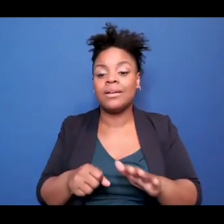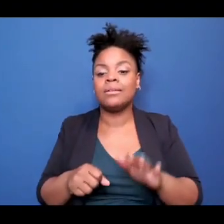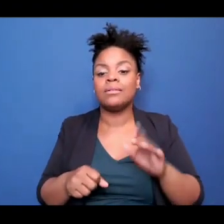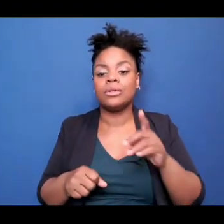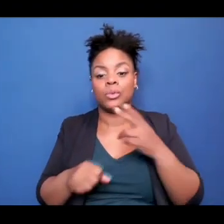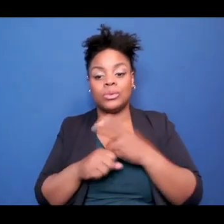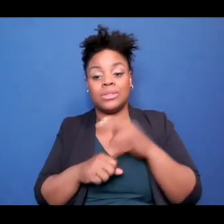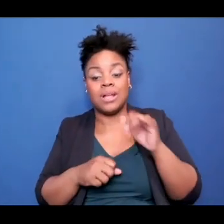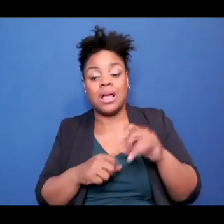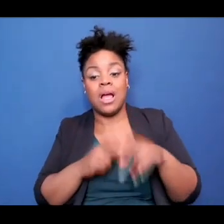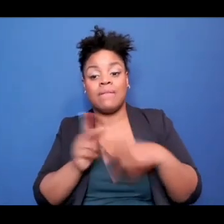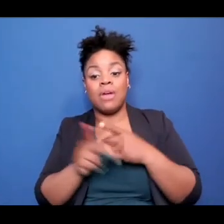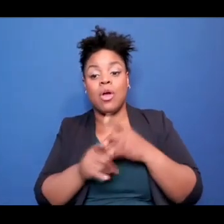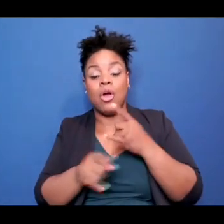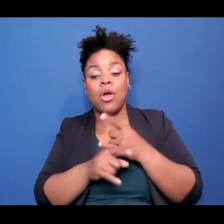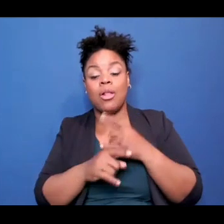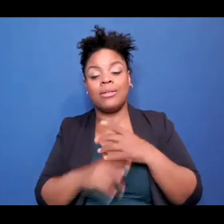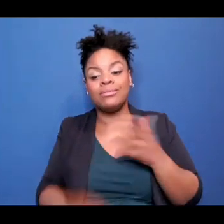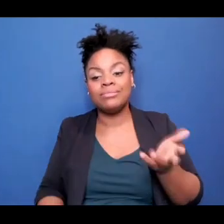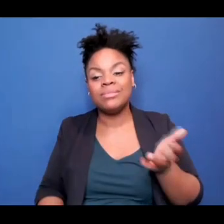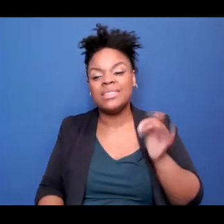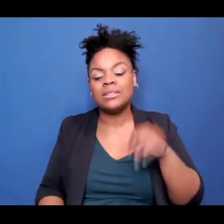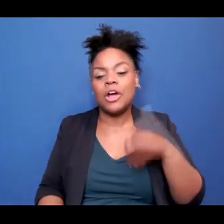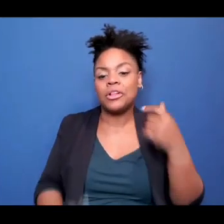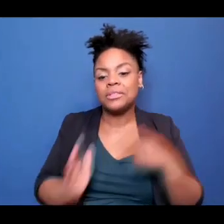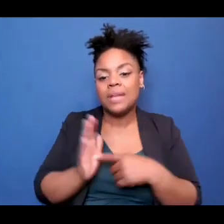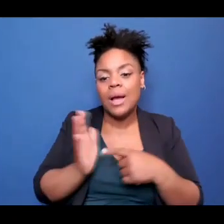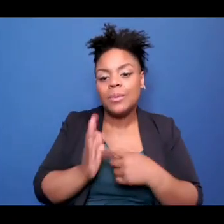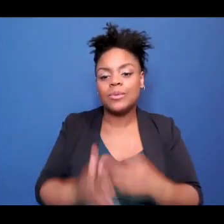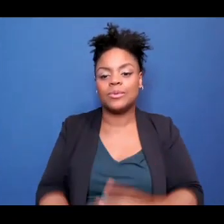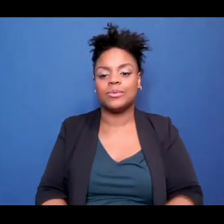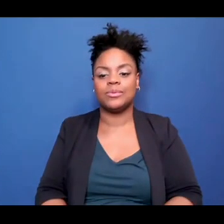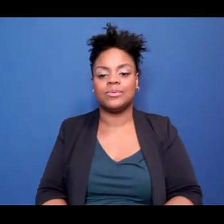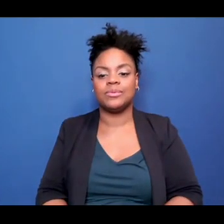NEXT SLIDE. THEN I WANT TO HIGHLIGHT THIS AD